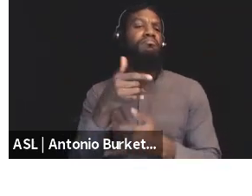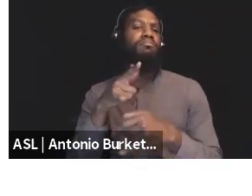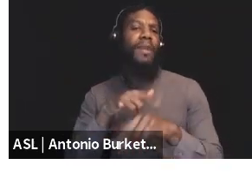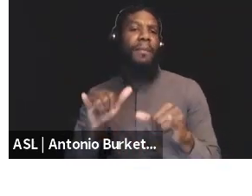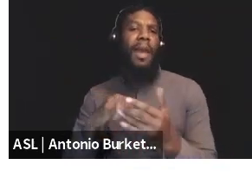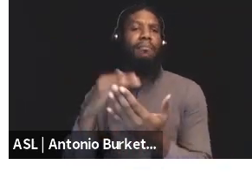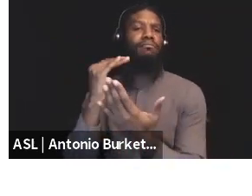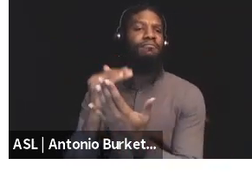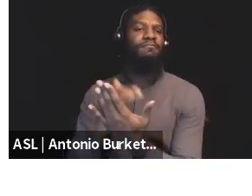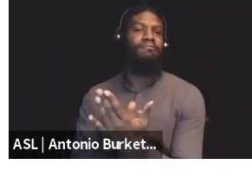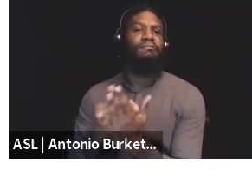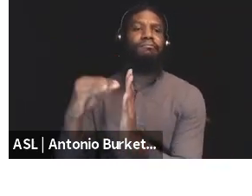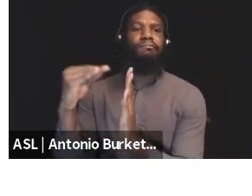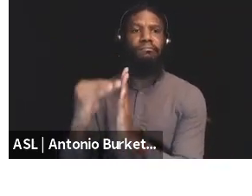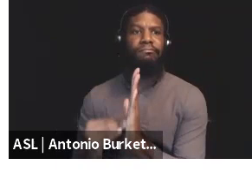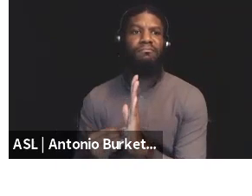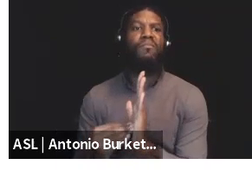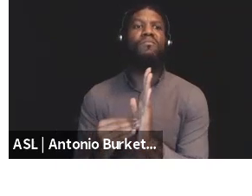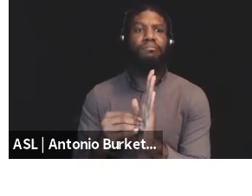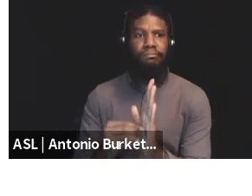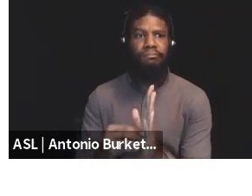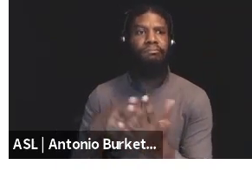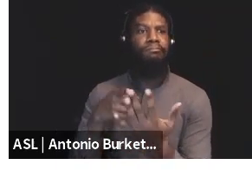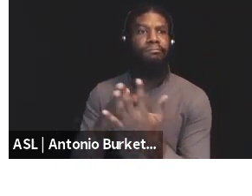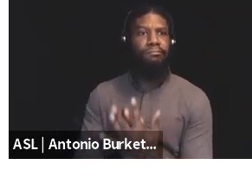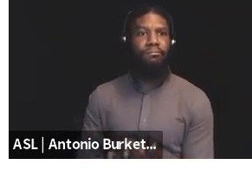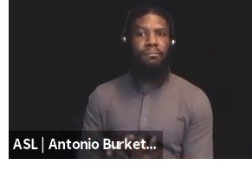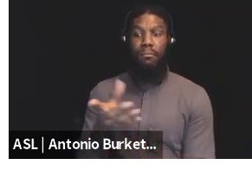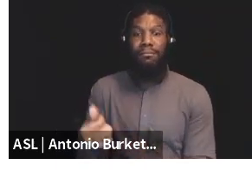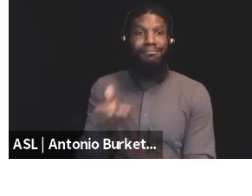takeaways can help them leave a consulting session with concrete areas of improvement.